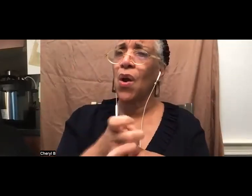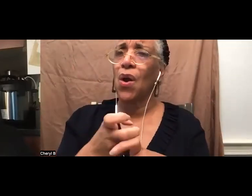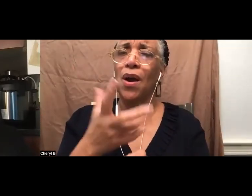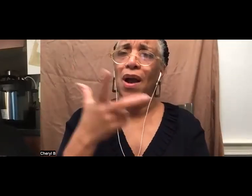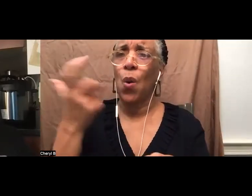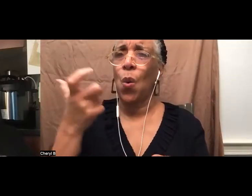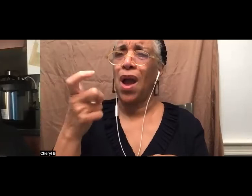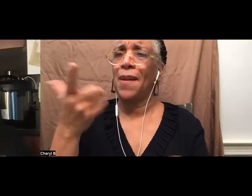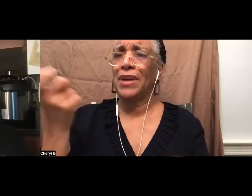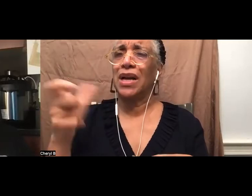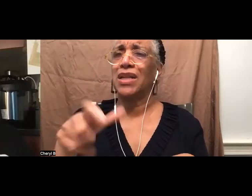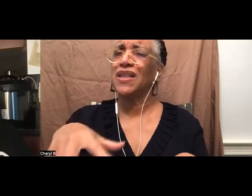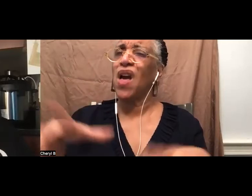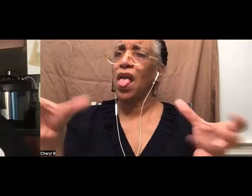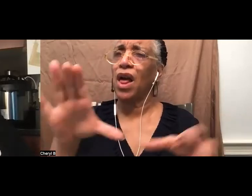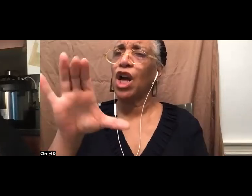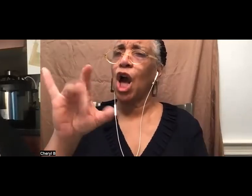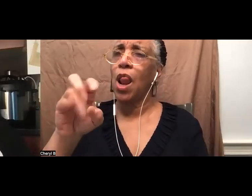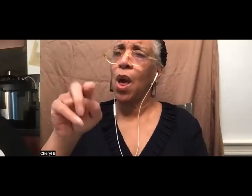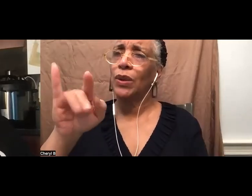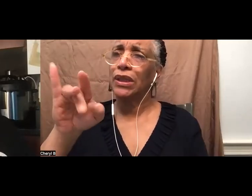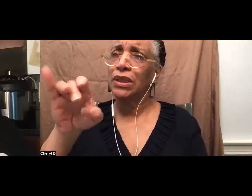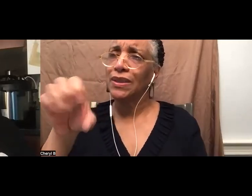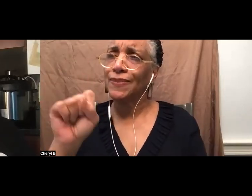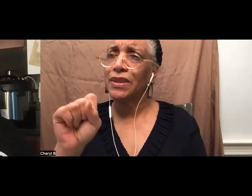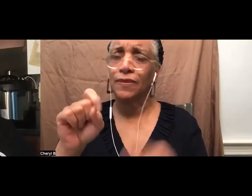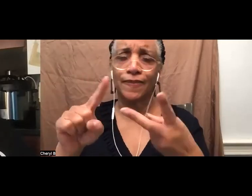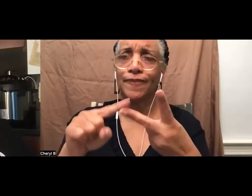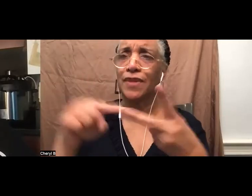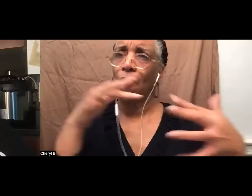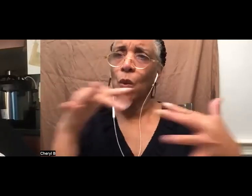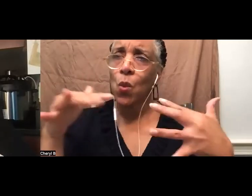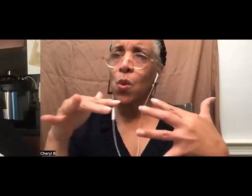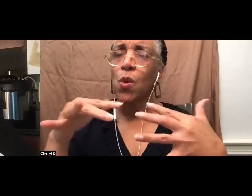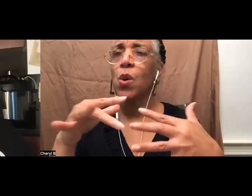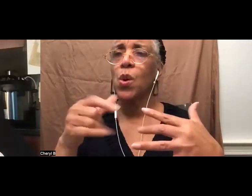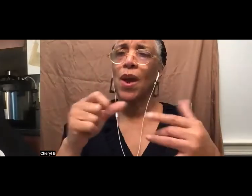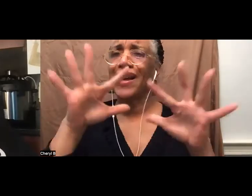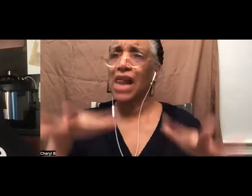war, and the climate crisis. For example, 80% of Lebanon's green comes from